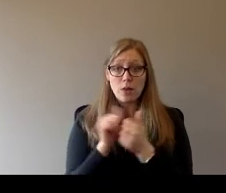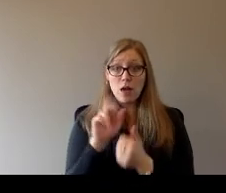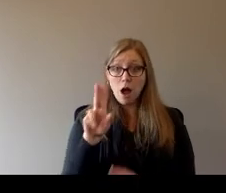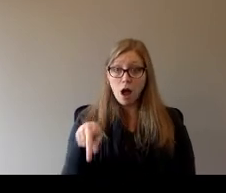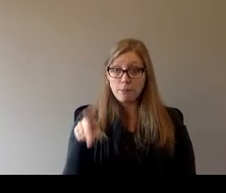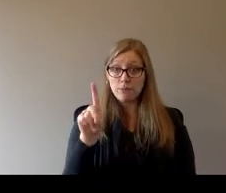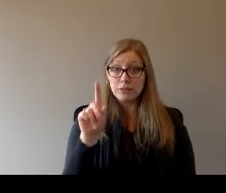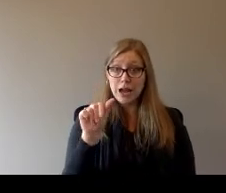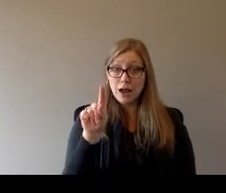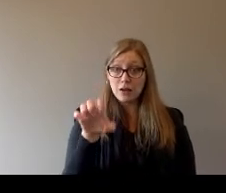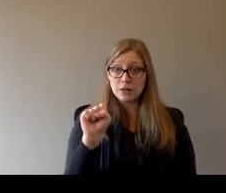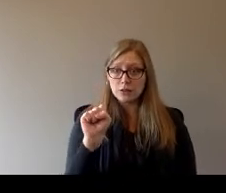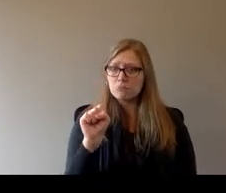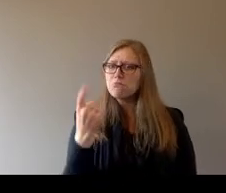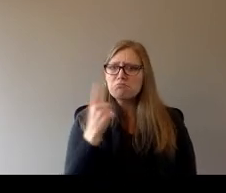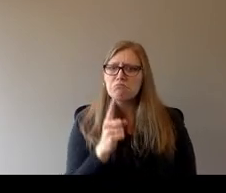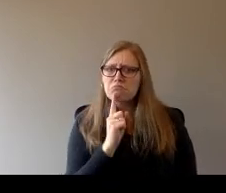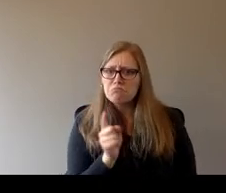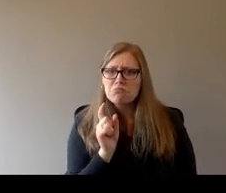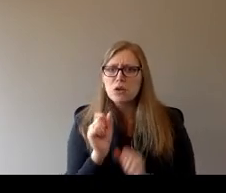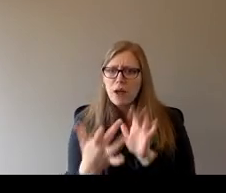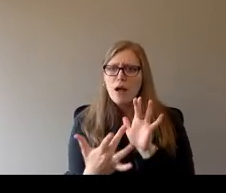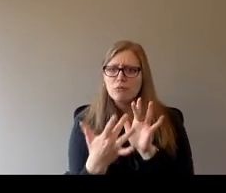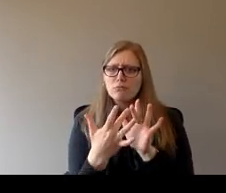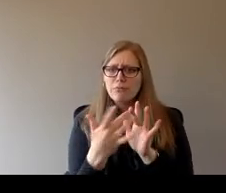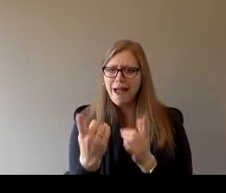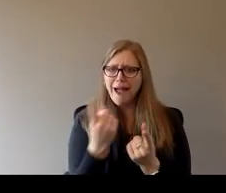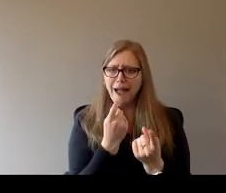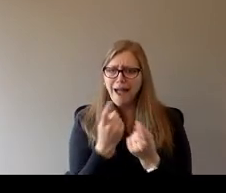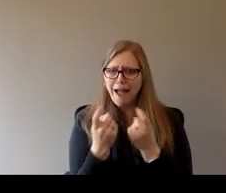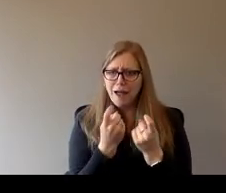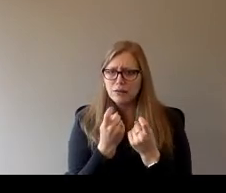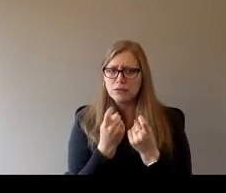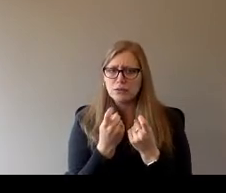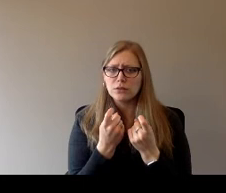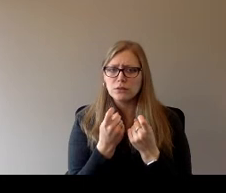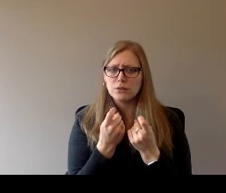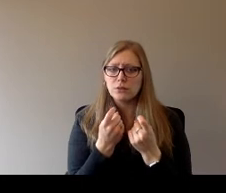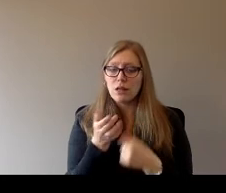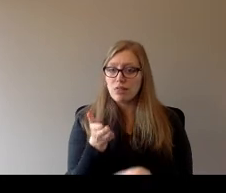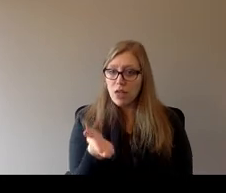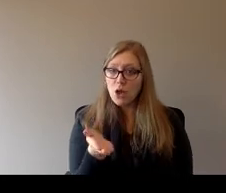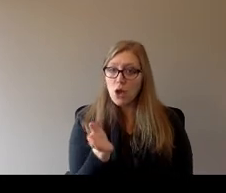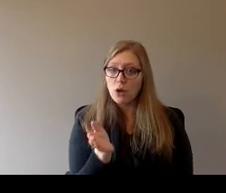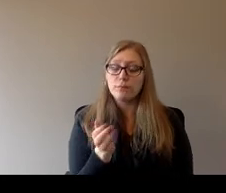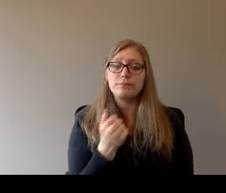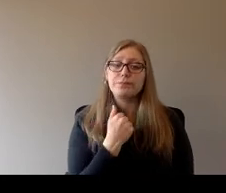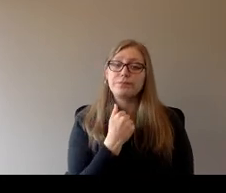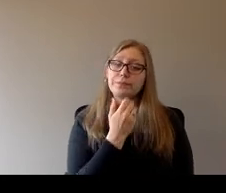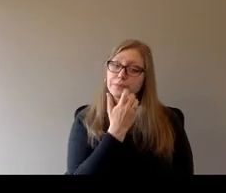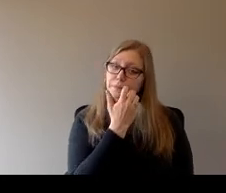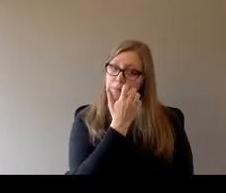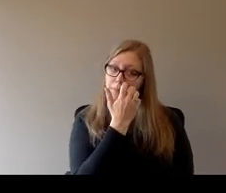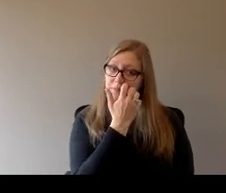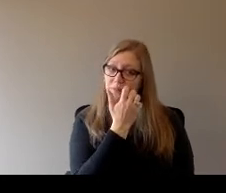you for sure can ask these questions, these whole group questions, for the class.